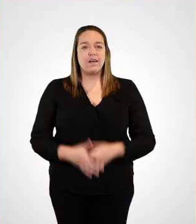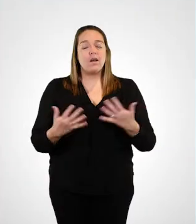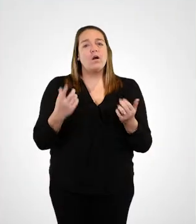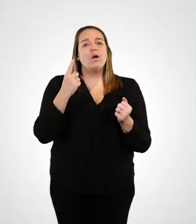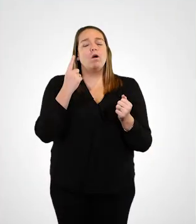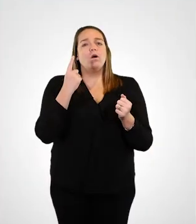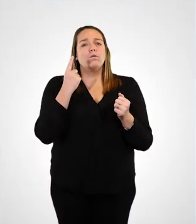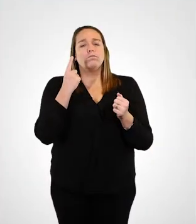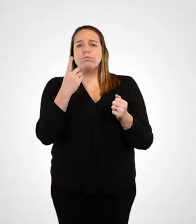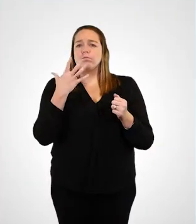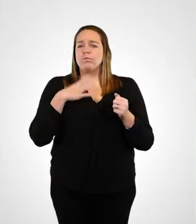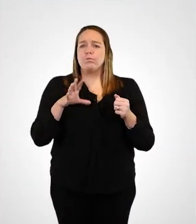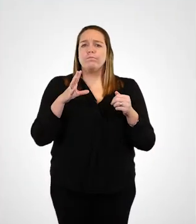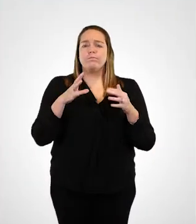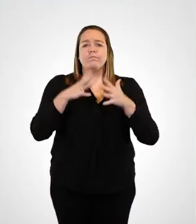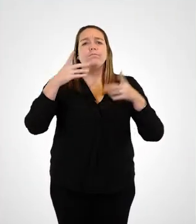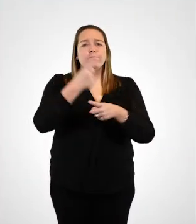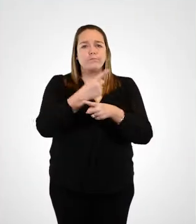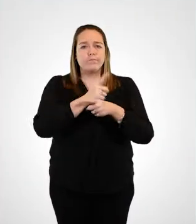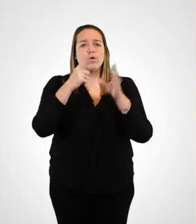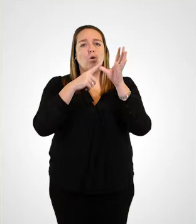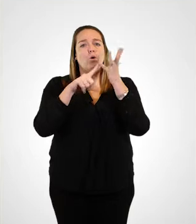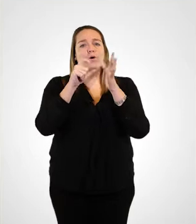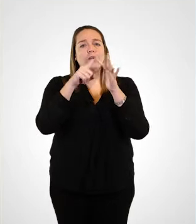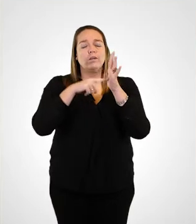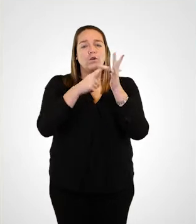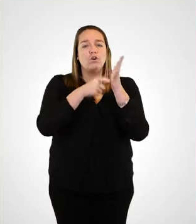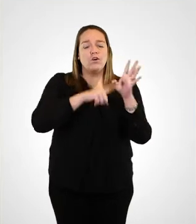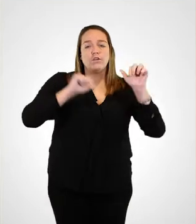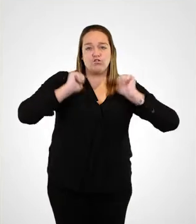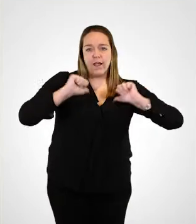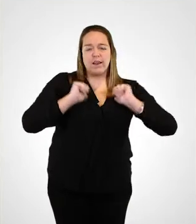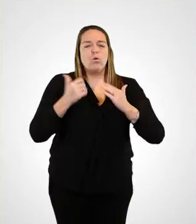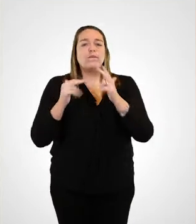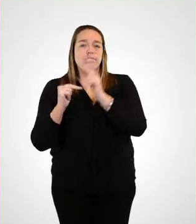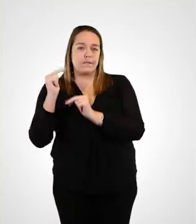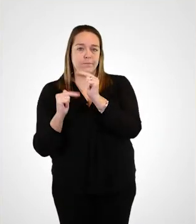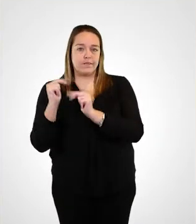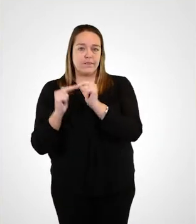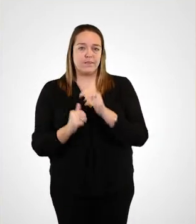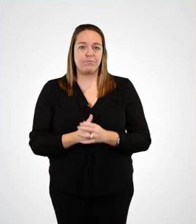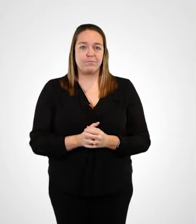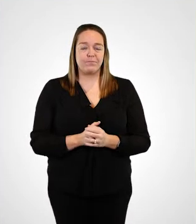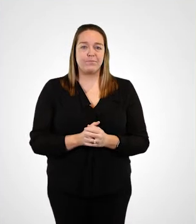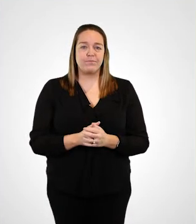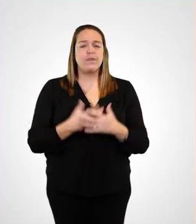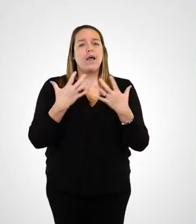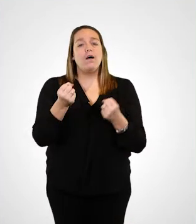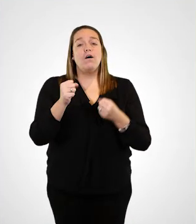One special need that I want to emphasise in this talk is auditory training or auditory development